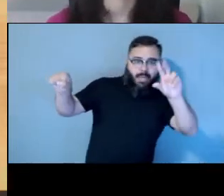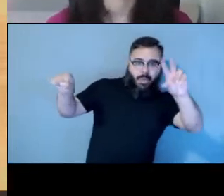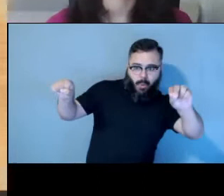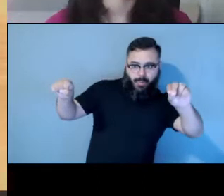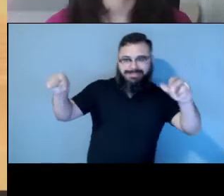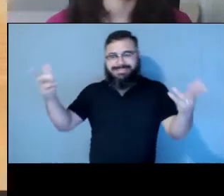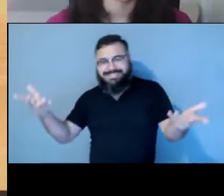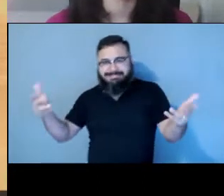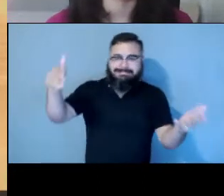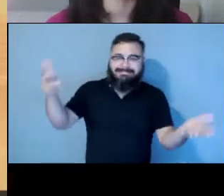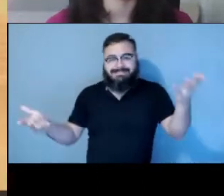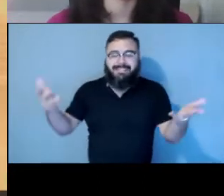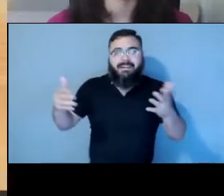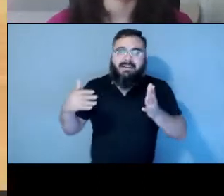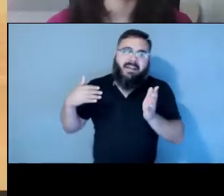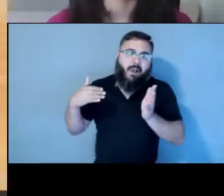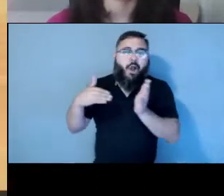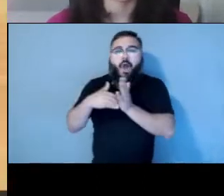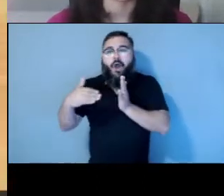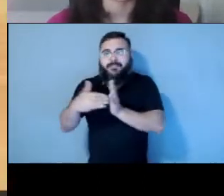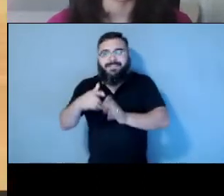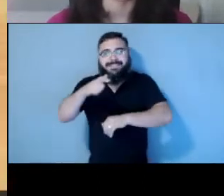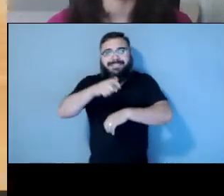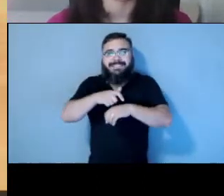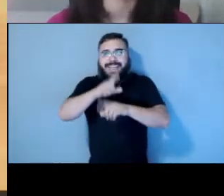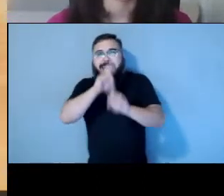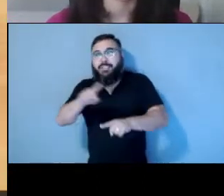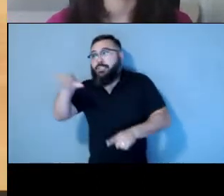which is of course, a lot of the times the answer is yes or no when we're dealing with the law.